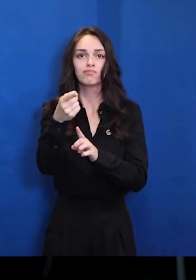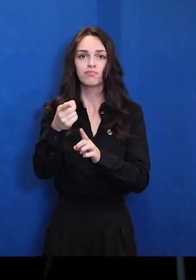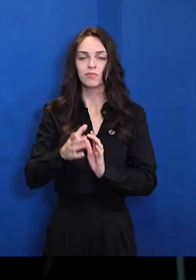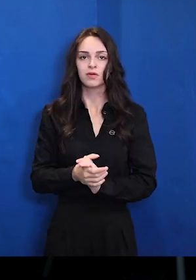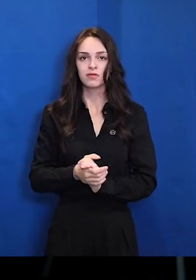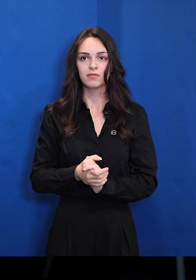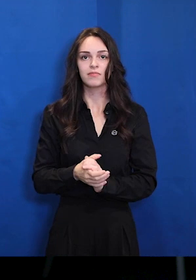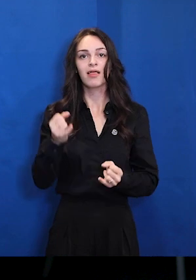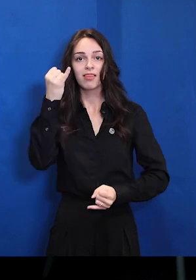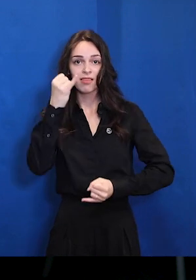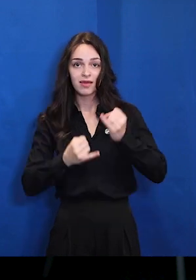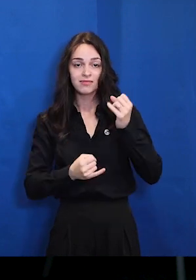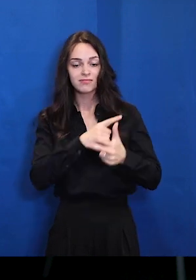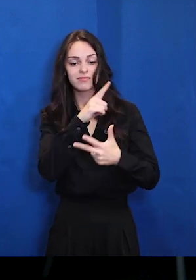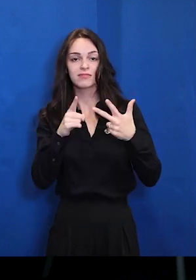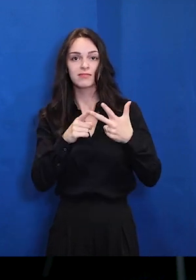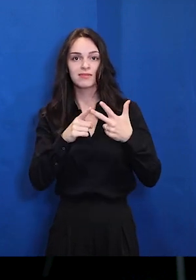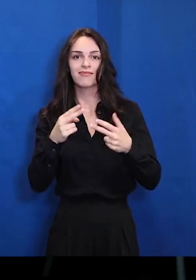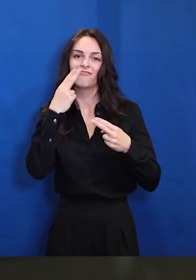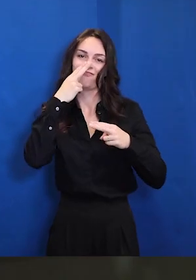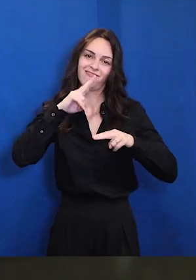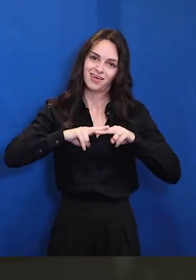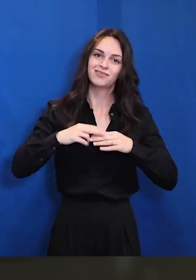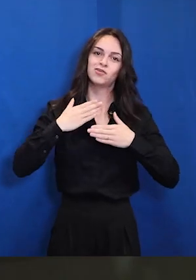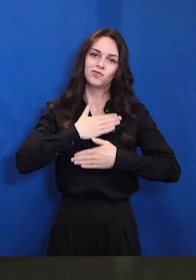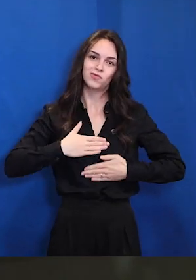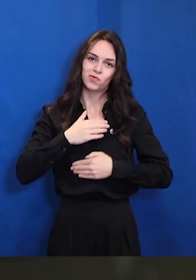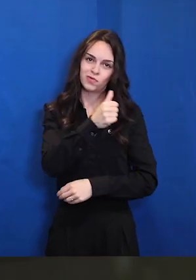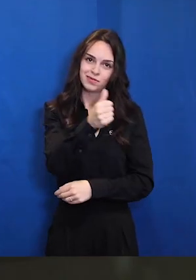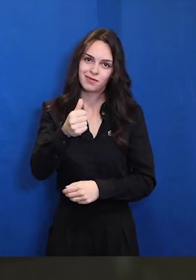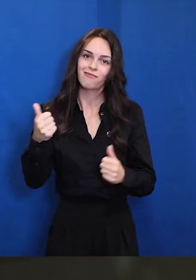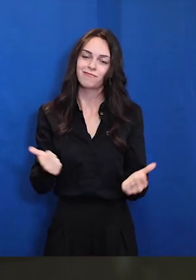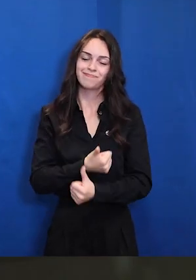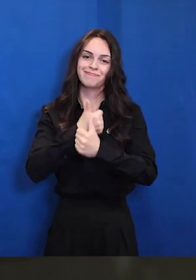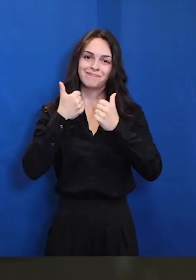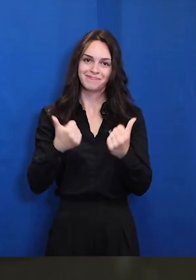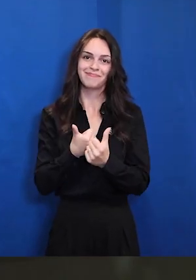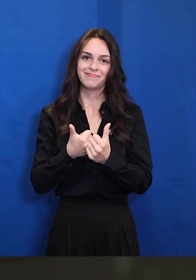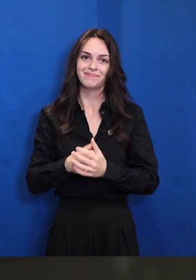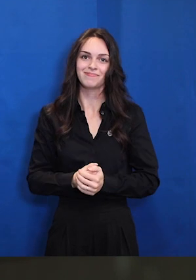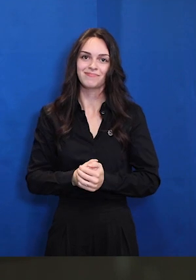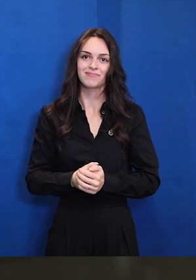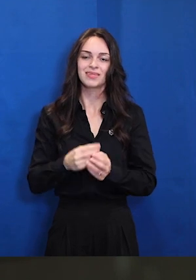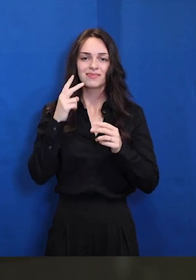and never lose sight of your dream. And lastly, number three. Have fun, and have lot's of it.